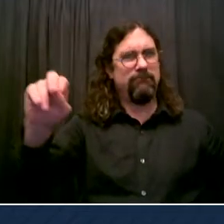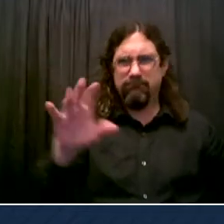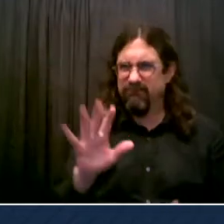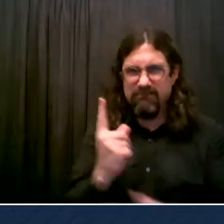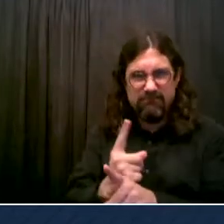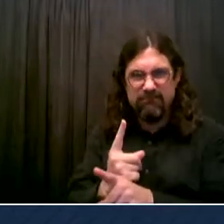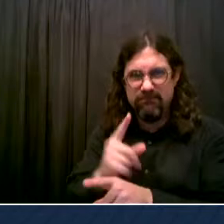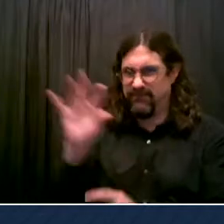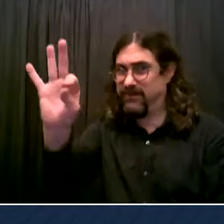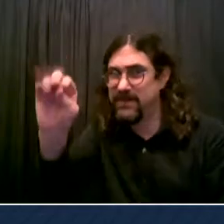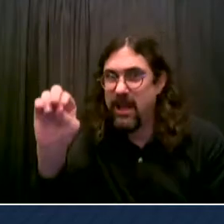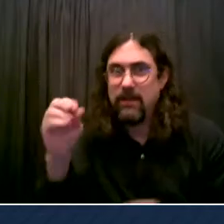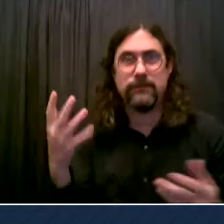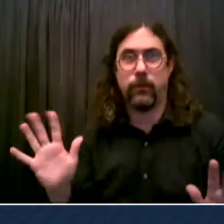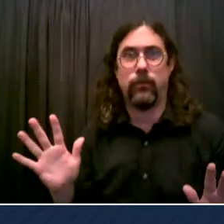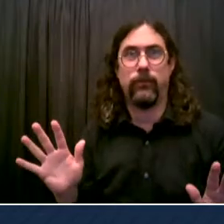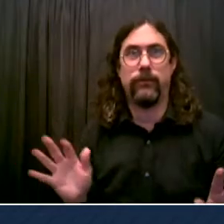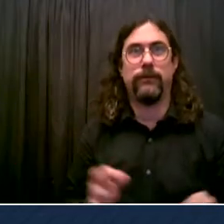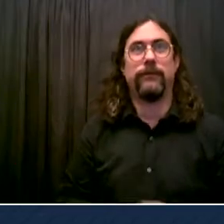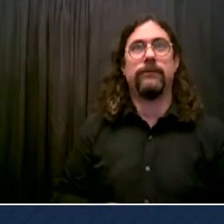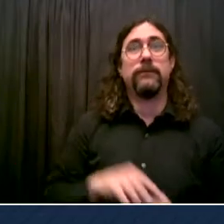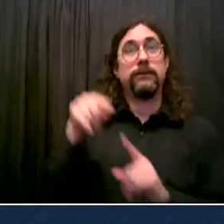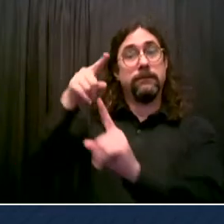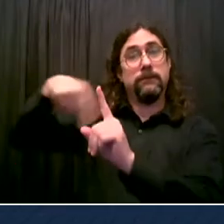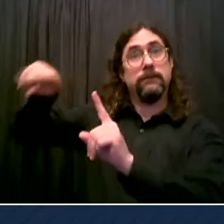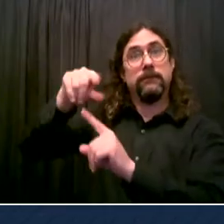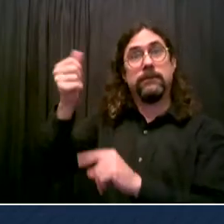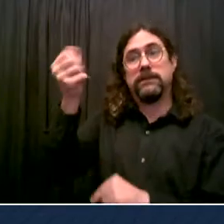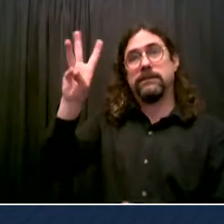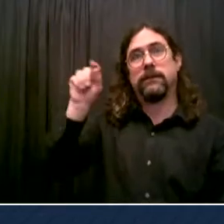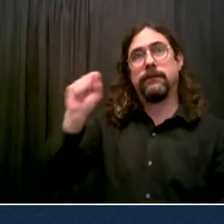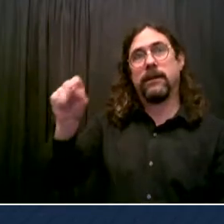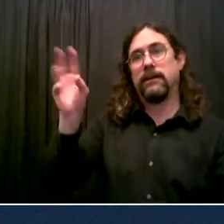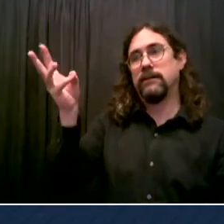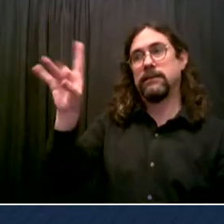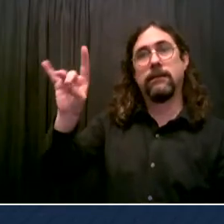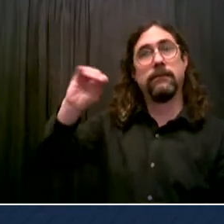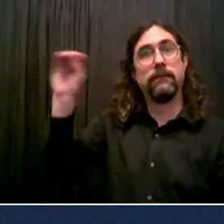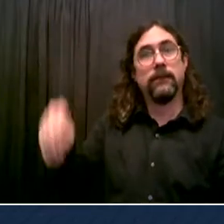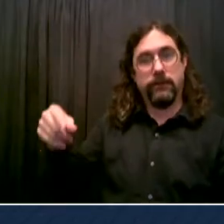HERE WE GO AND PROOF IS IN THE NUMBRSE. THE DAILY NUMBER ADMITTED TO NEW YORK CITY HOSPITALS FROM